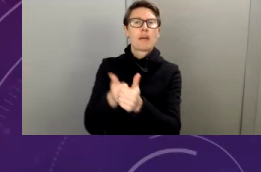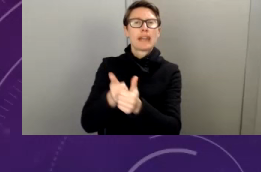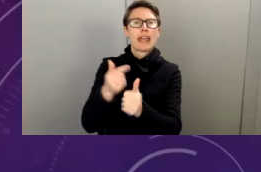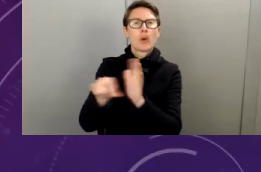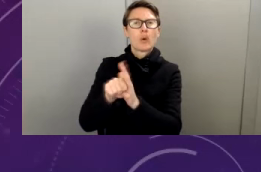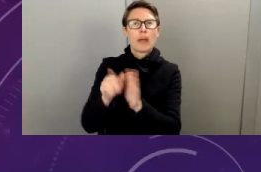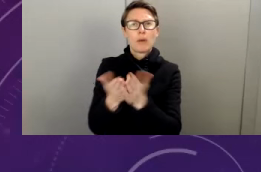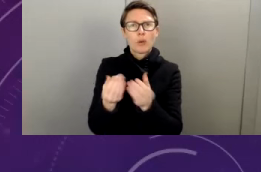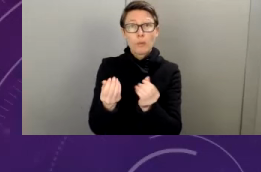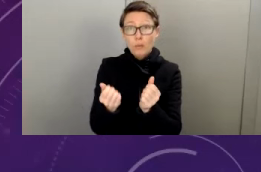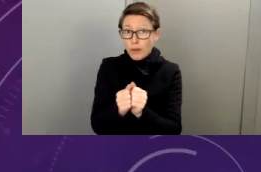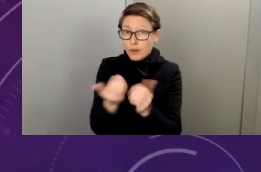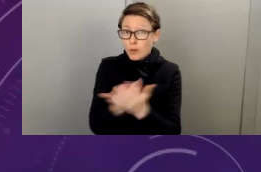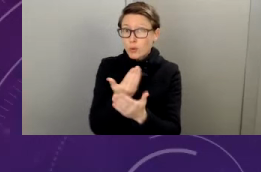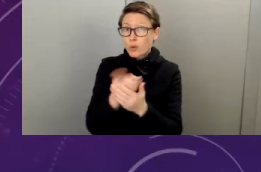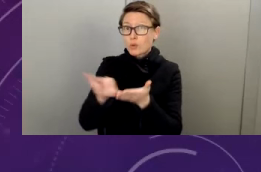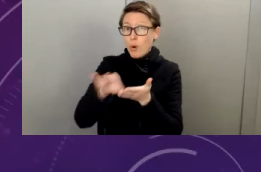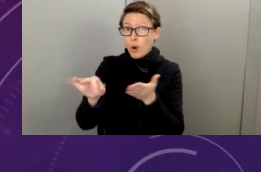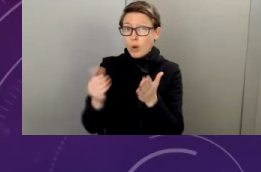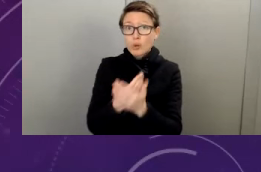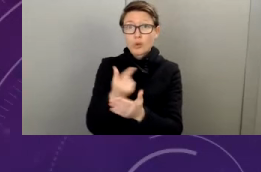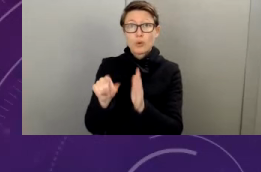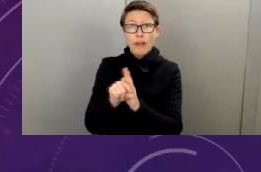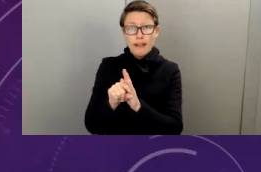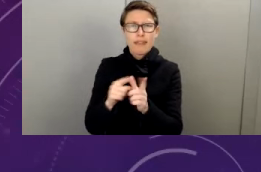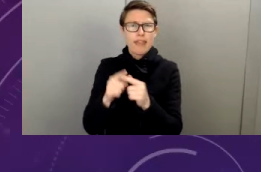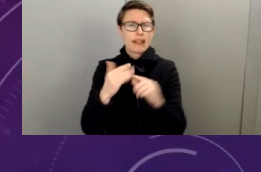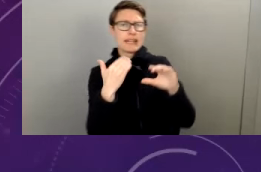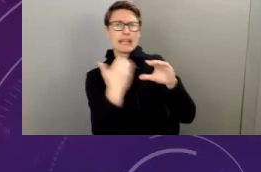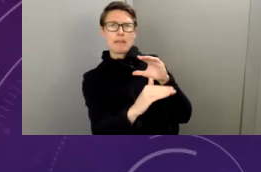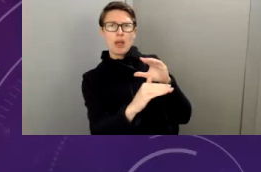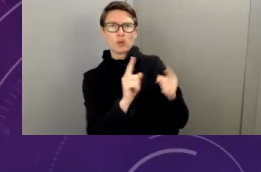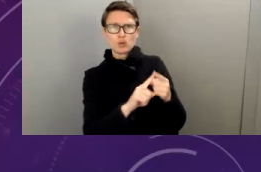and then email them to records. If we have the late instructor request,